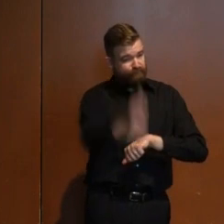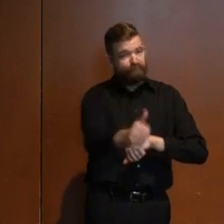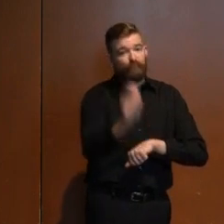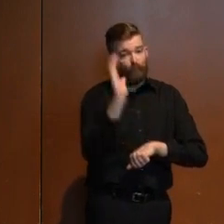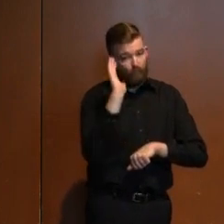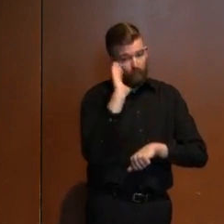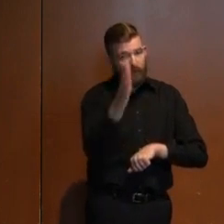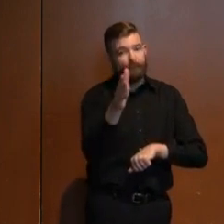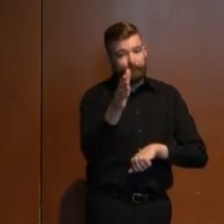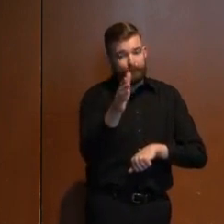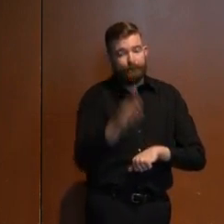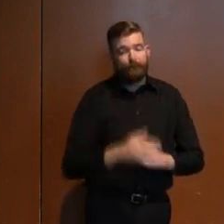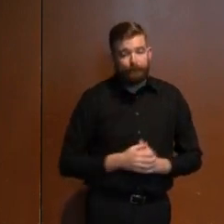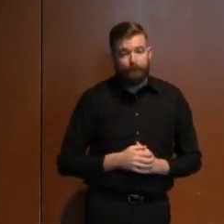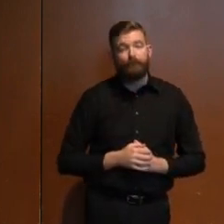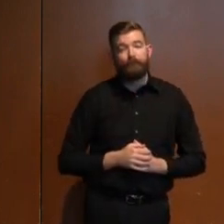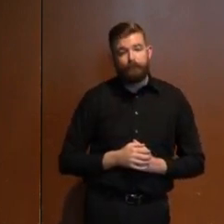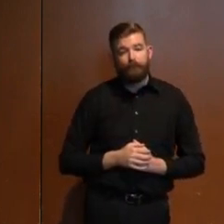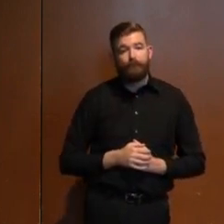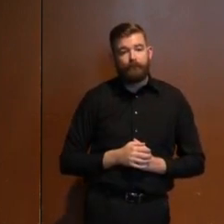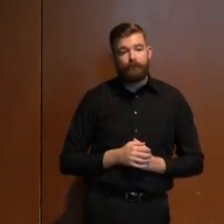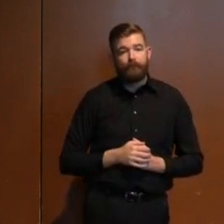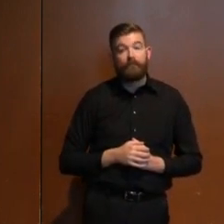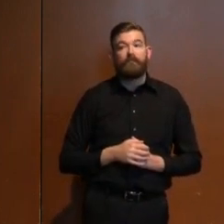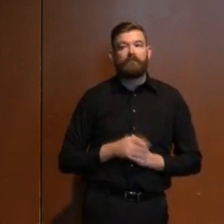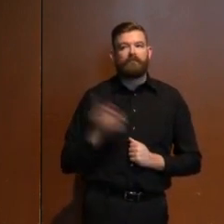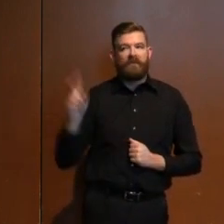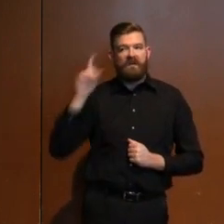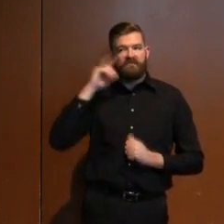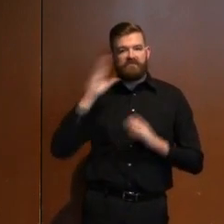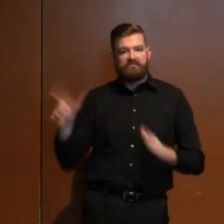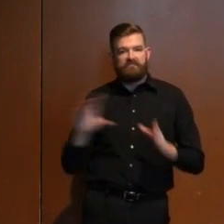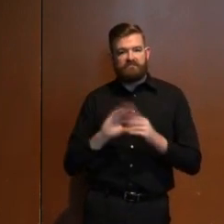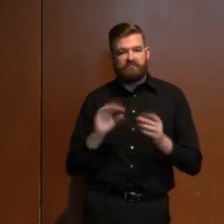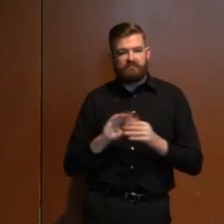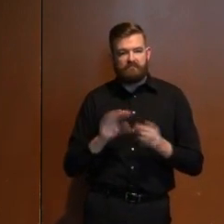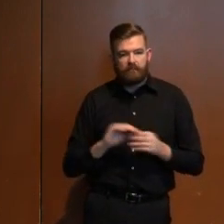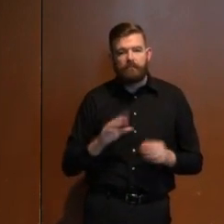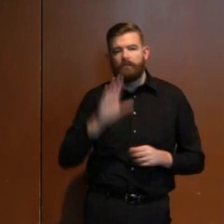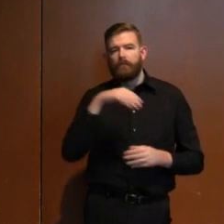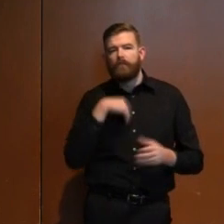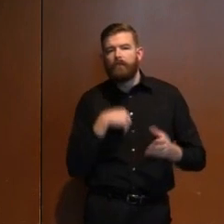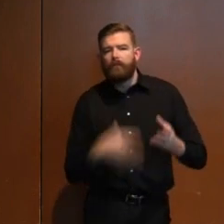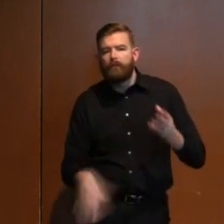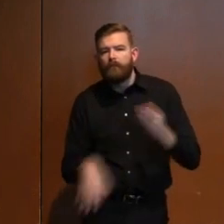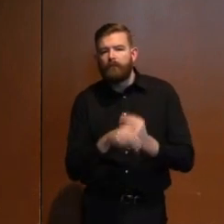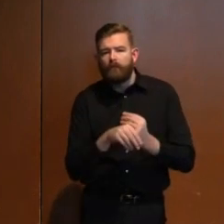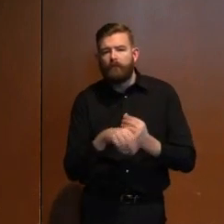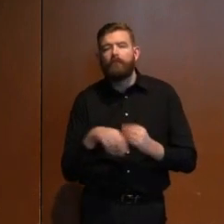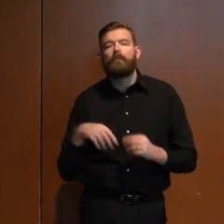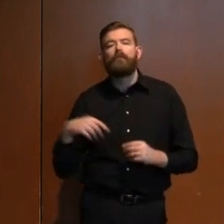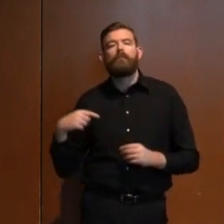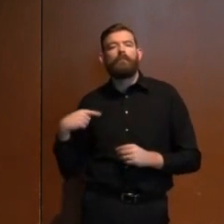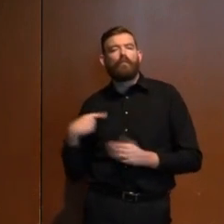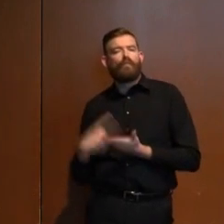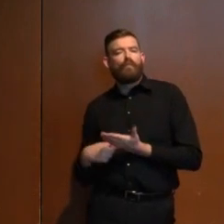SAID HOPEFULLY LOW NUMBERS BUT SOME OF THE EGREGIOUS BEHAVIORS ARE GOING TO BE MONITORED AND PROSECUTED.